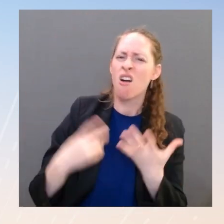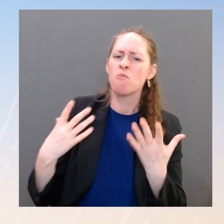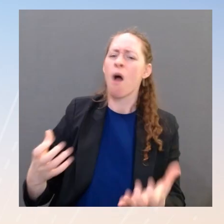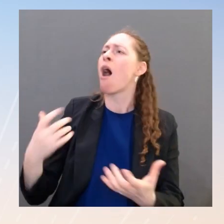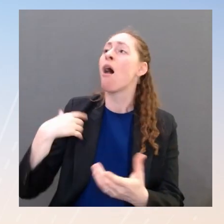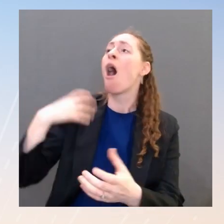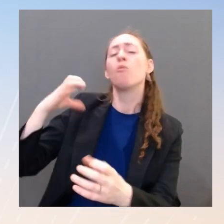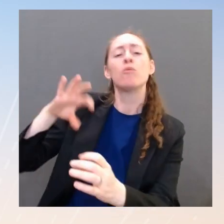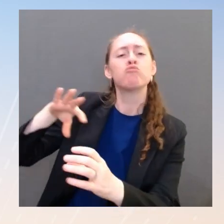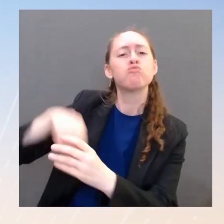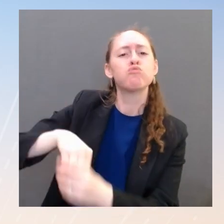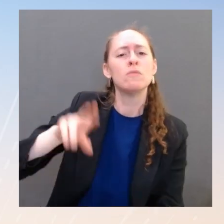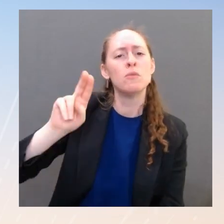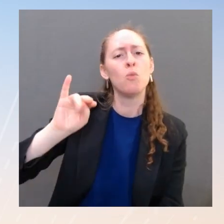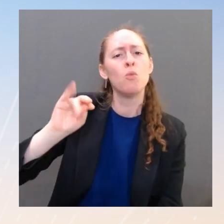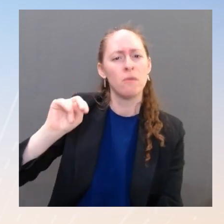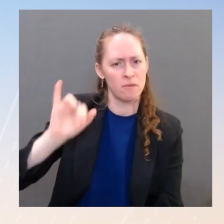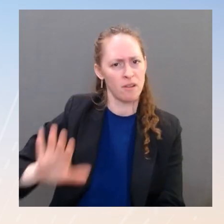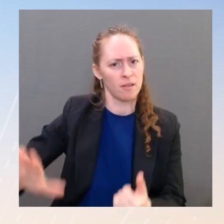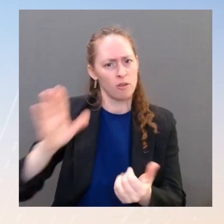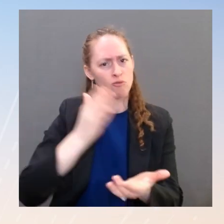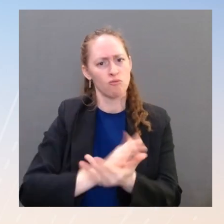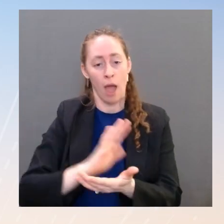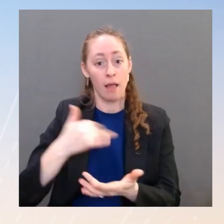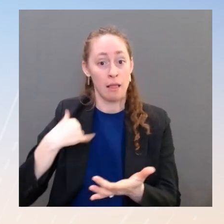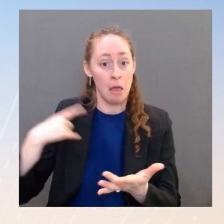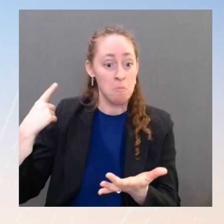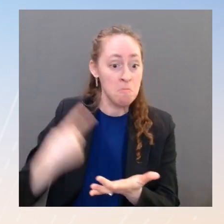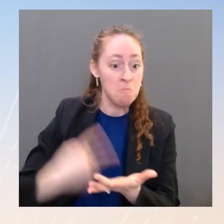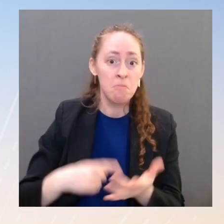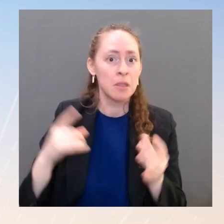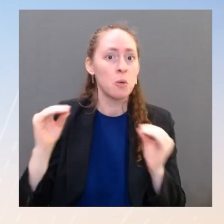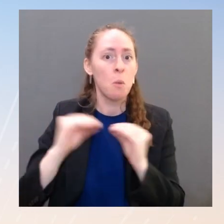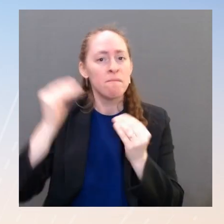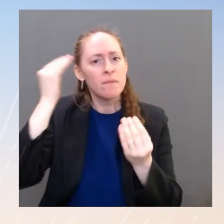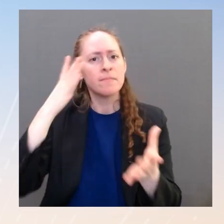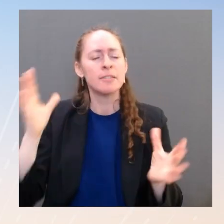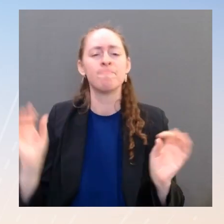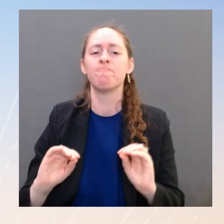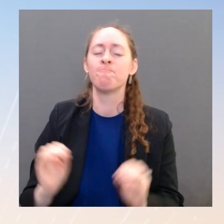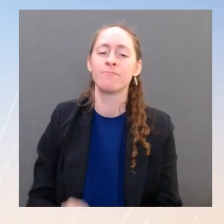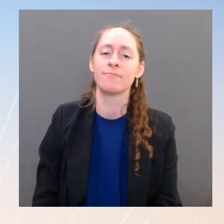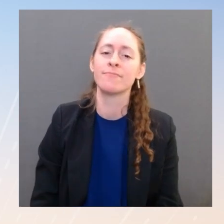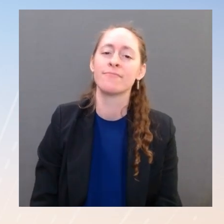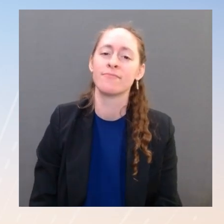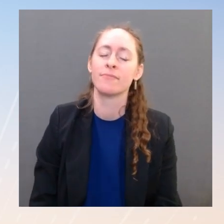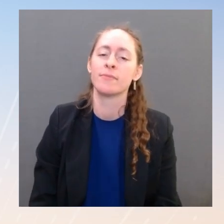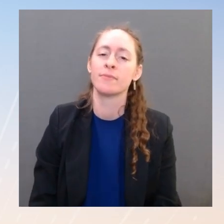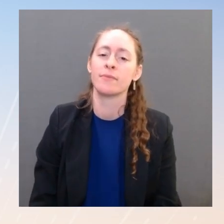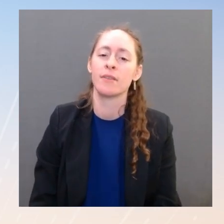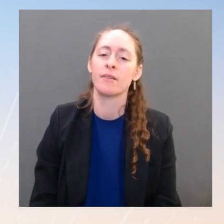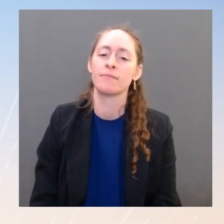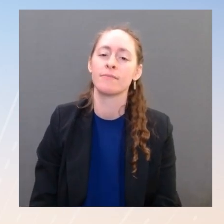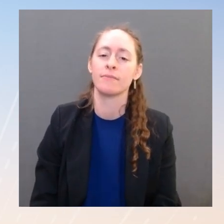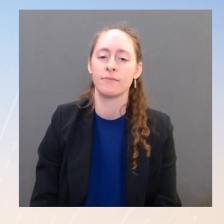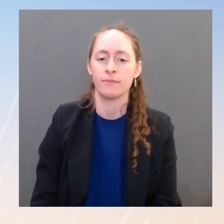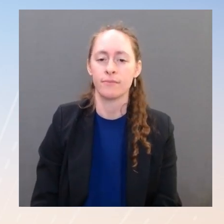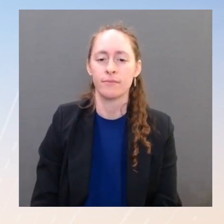The Press: Thank you, Jen. Following up on the question of Speaker Pelosi going to Kyiv: At that time, it was just Democrats